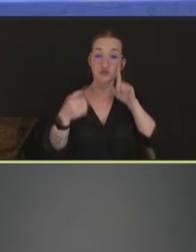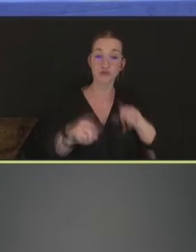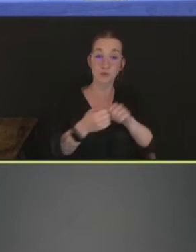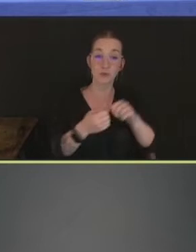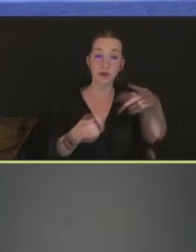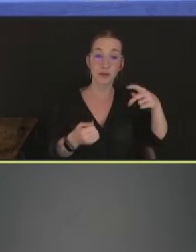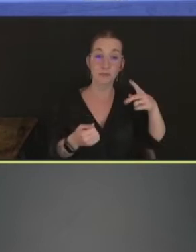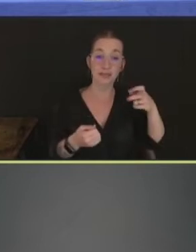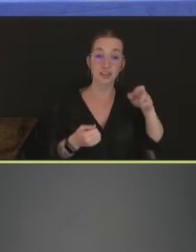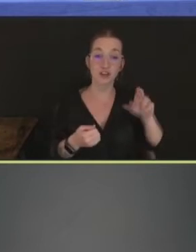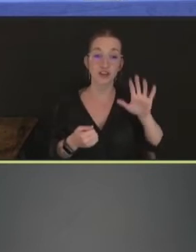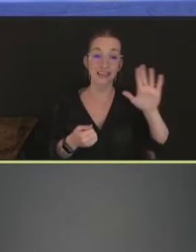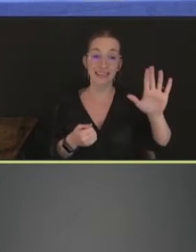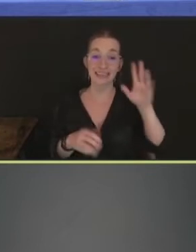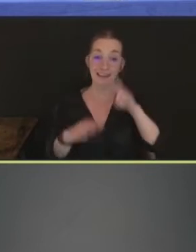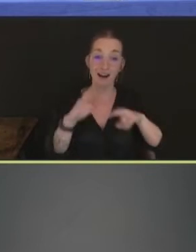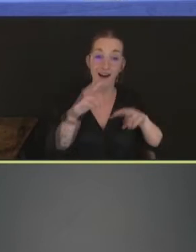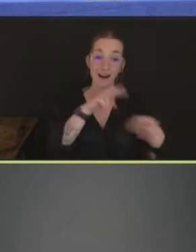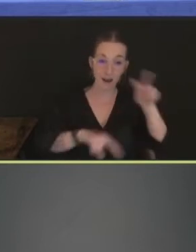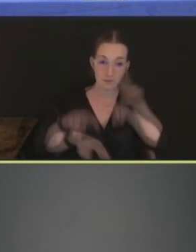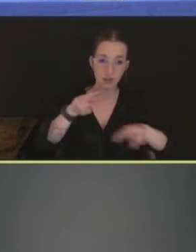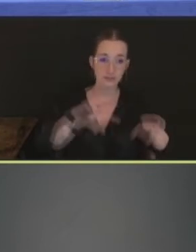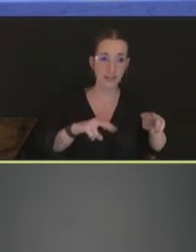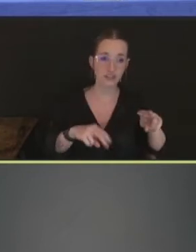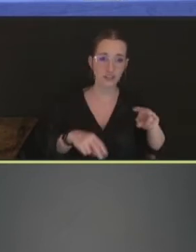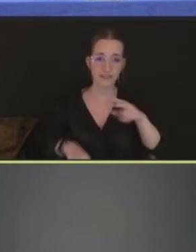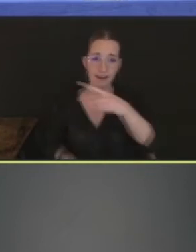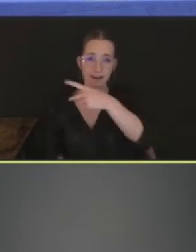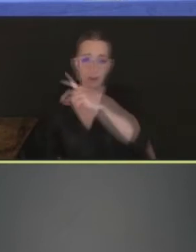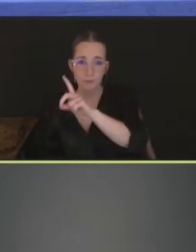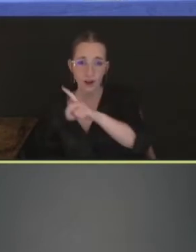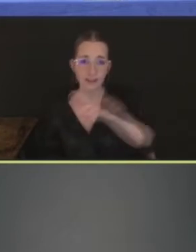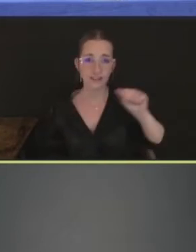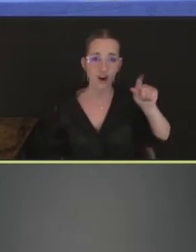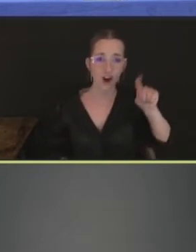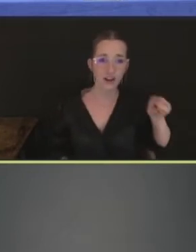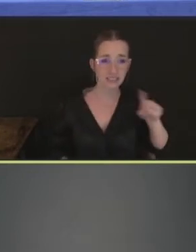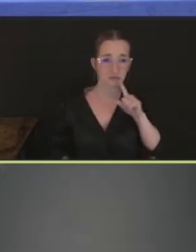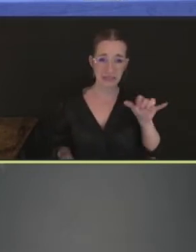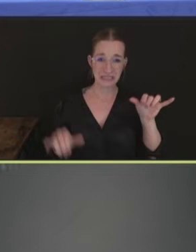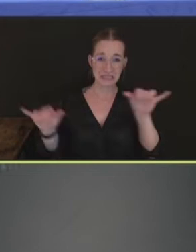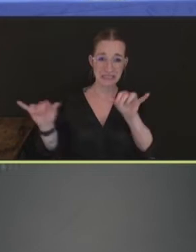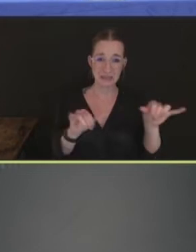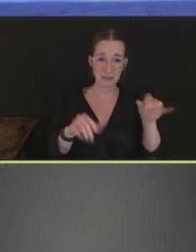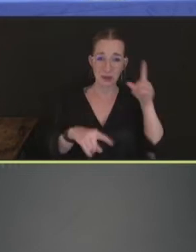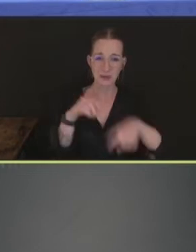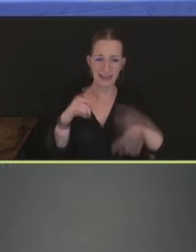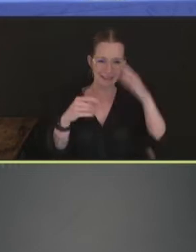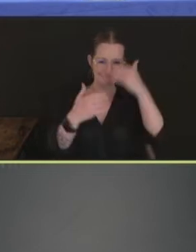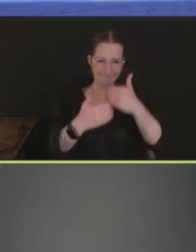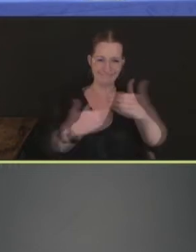both Parkinson's and Alzheimer's look quite similar. You can tell them apart. Next slide.